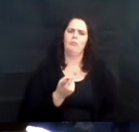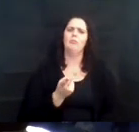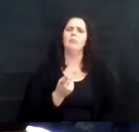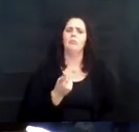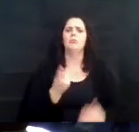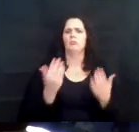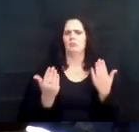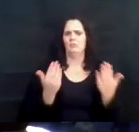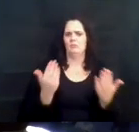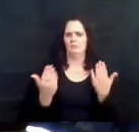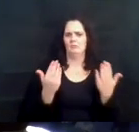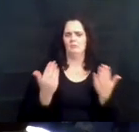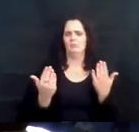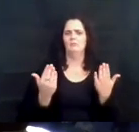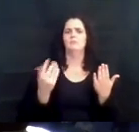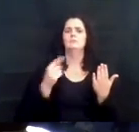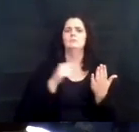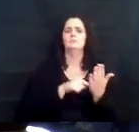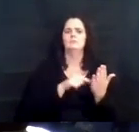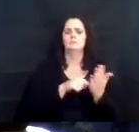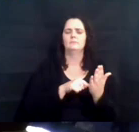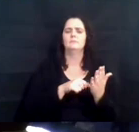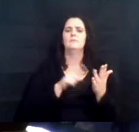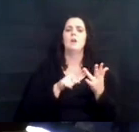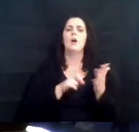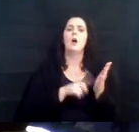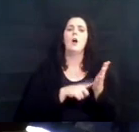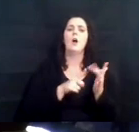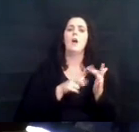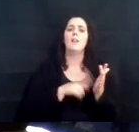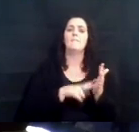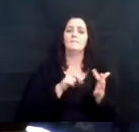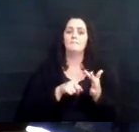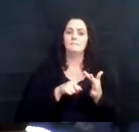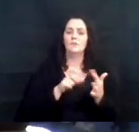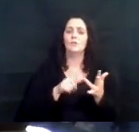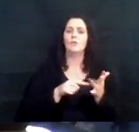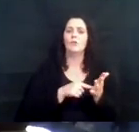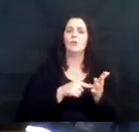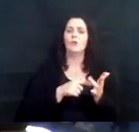Olive Cotton photograph, which many of you may be familiar with is probably her